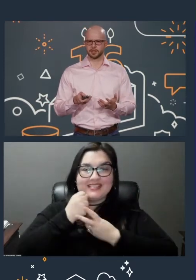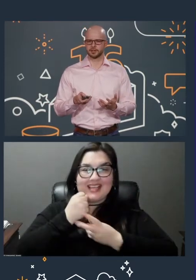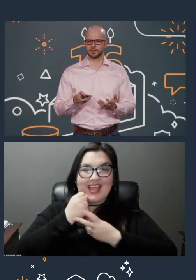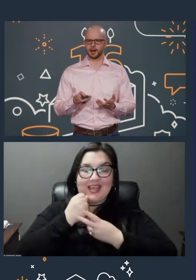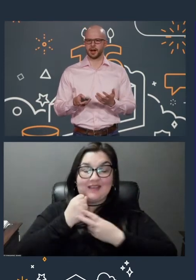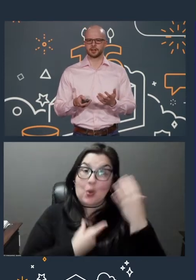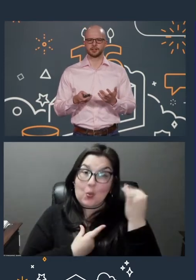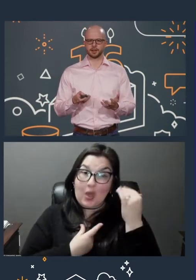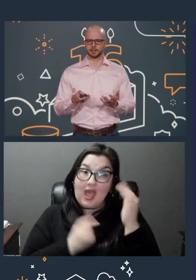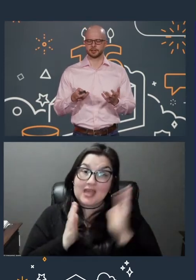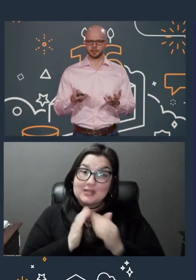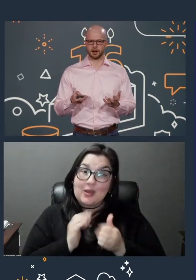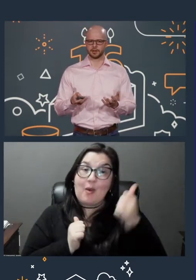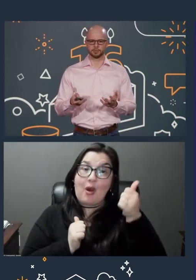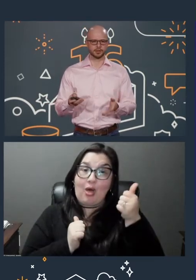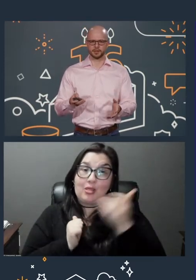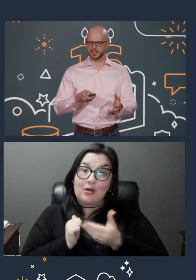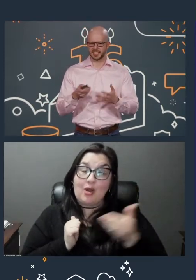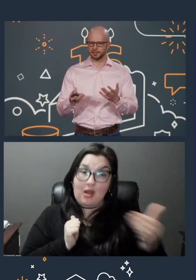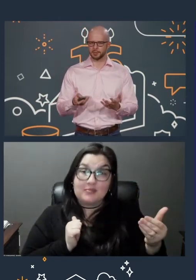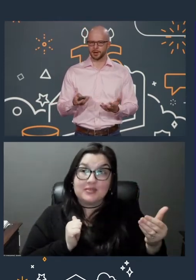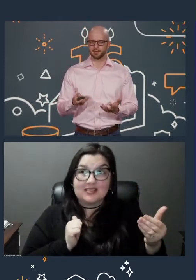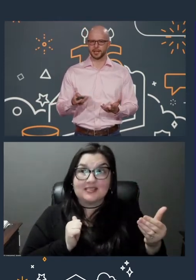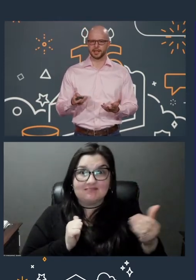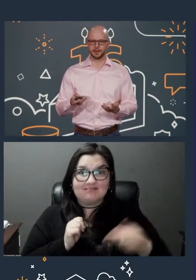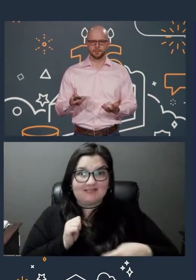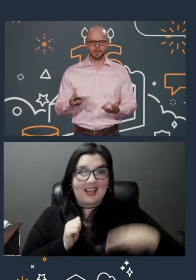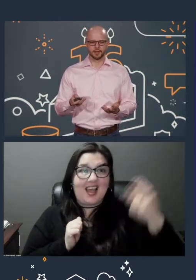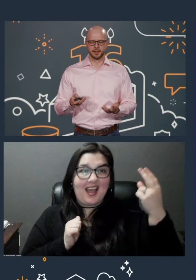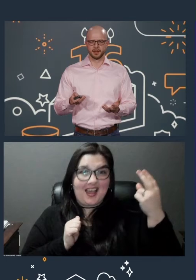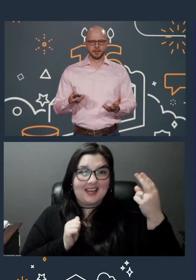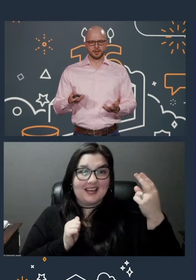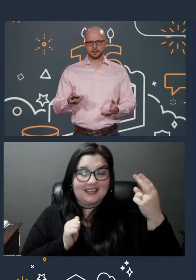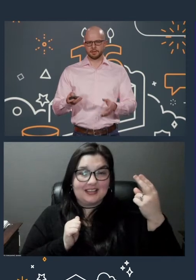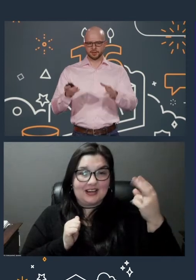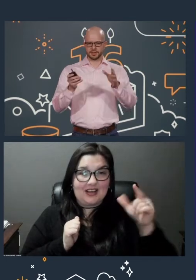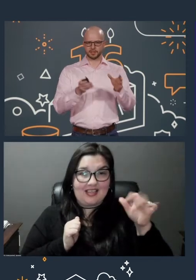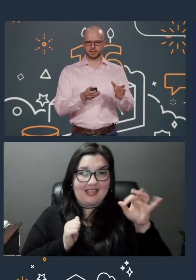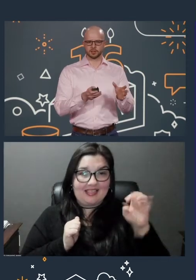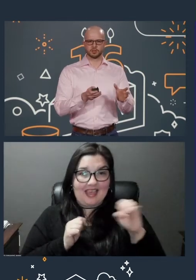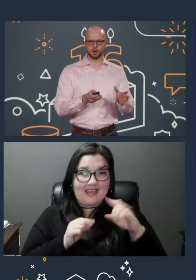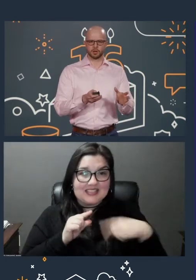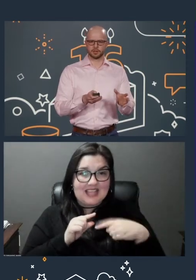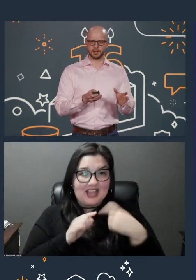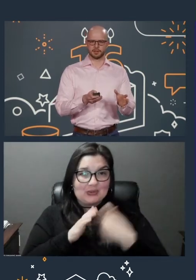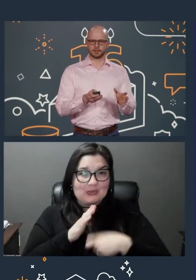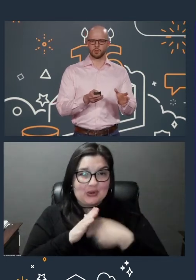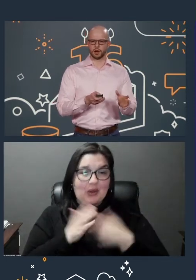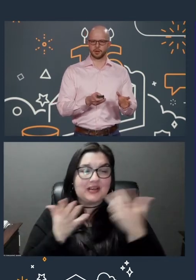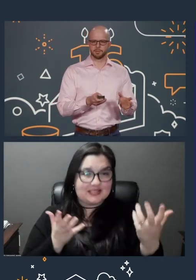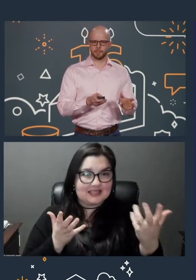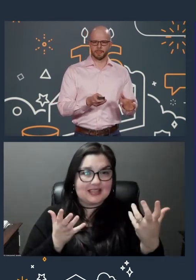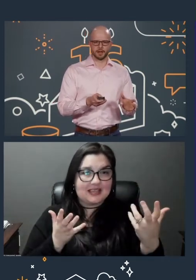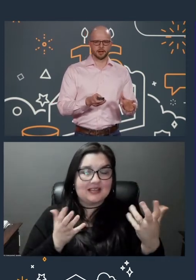incur higher Lifecycle costs with a given amount of data. So first, let's look at the lower left hand quadrant.